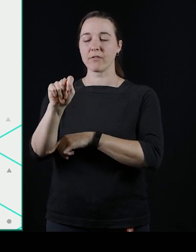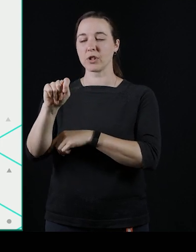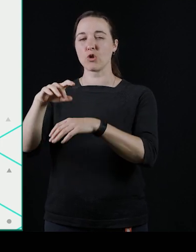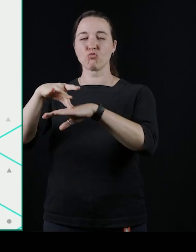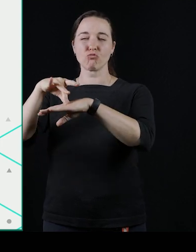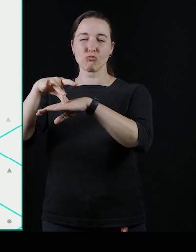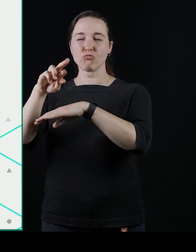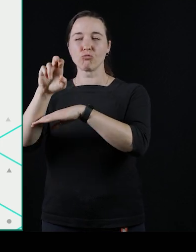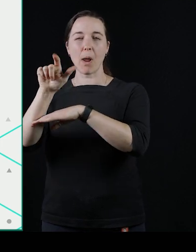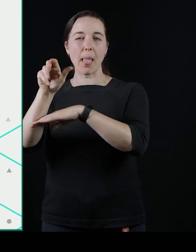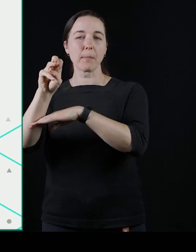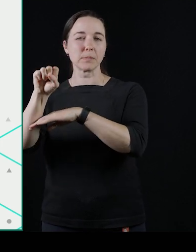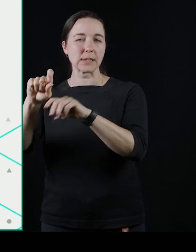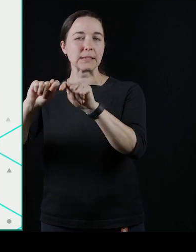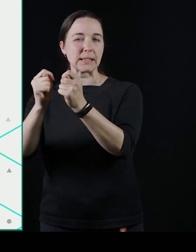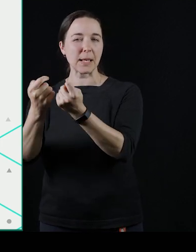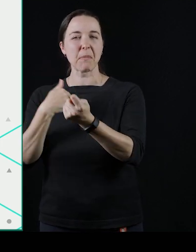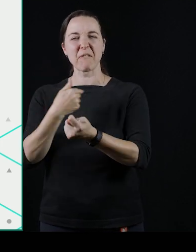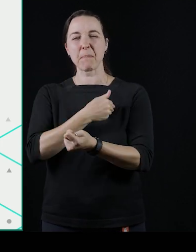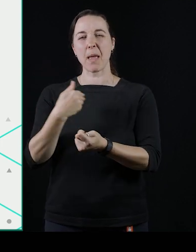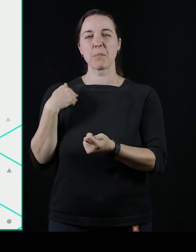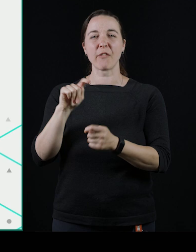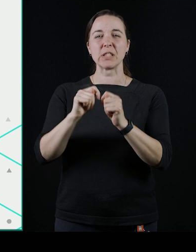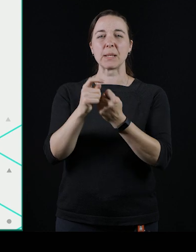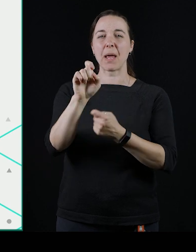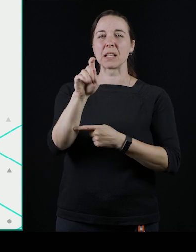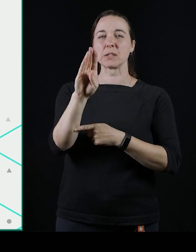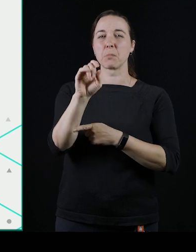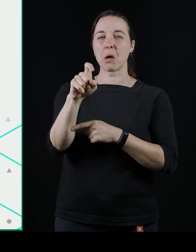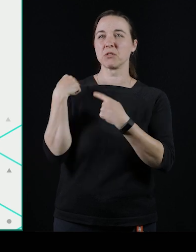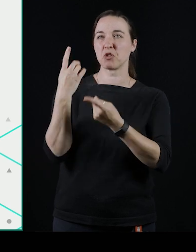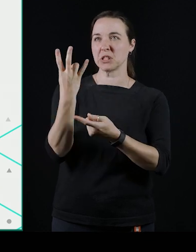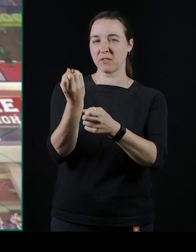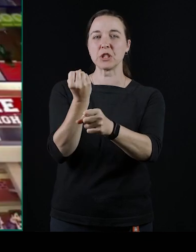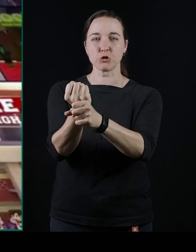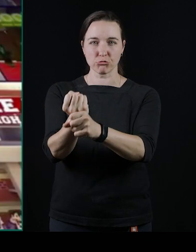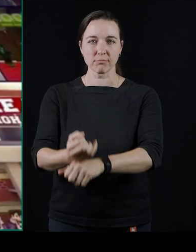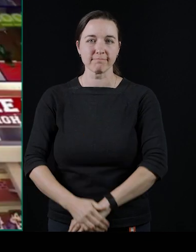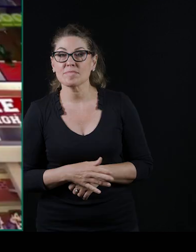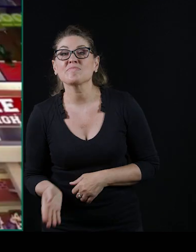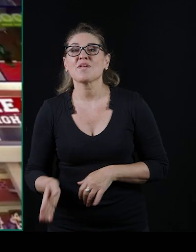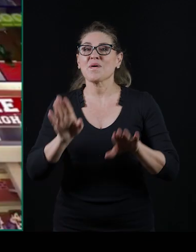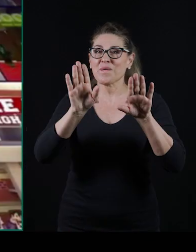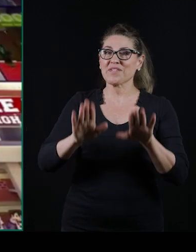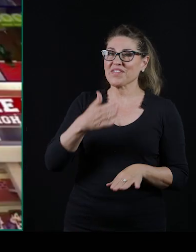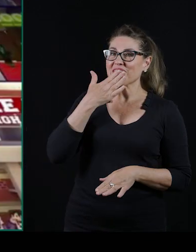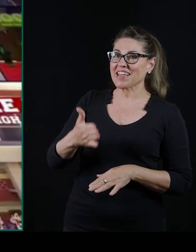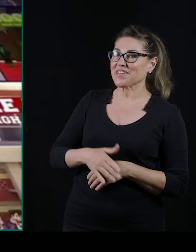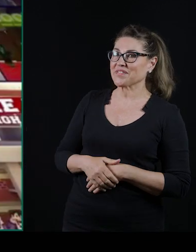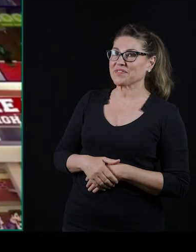I've been a member of Team Xbox for about seven years now. Wonderful, thank you.